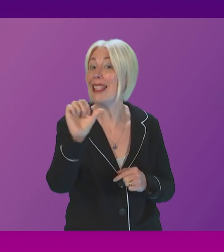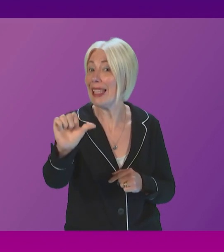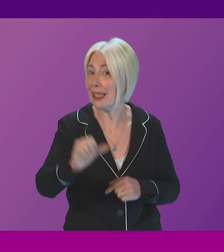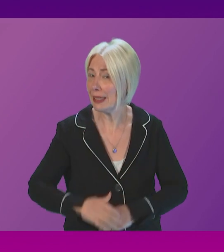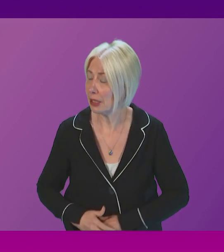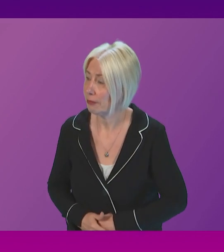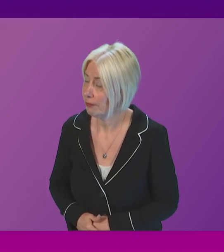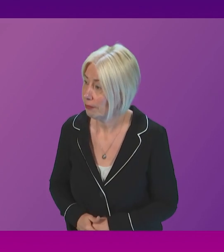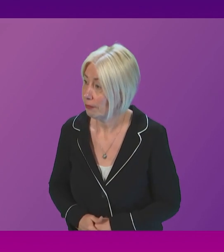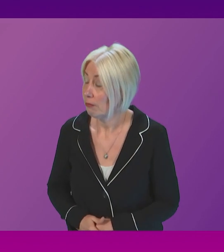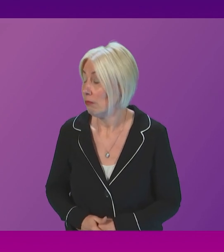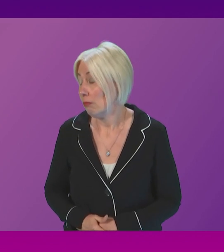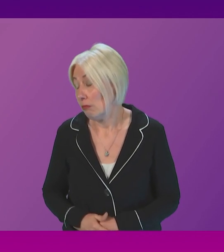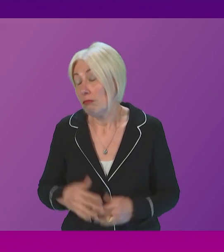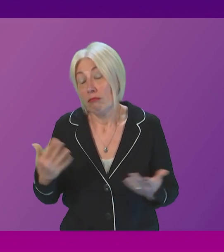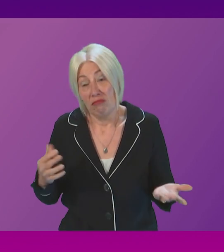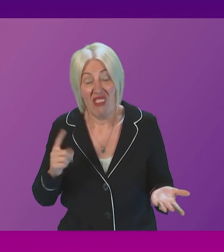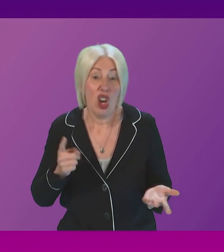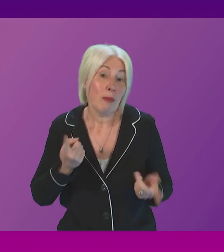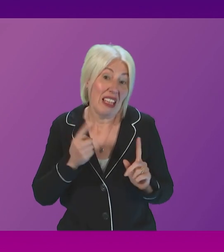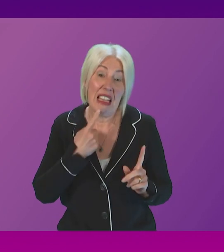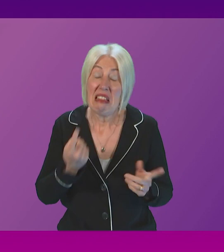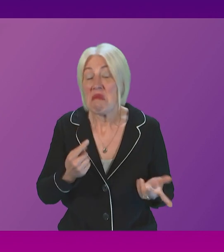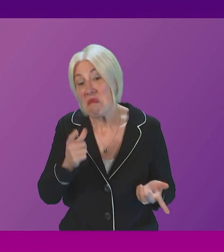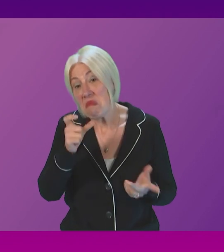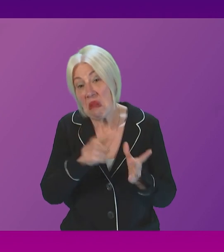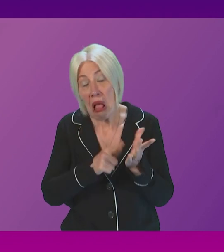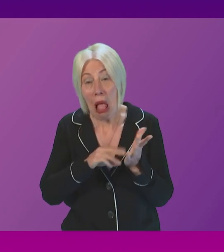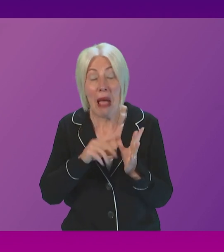The First Minister has said that CalMac is looking to review the matrix but, actually,